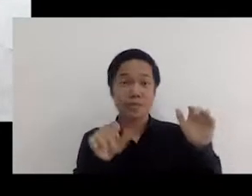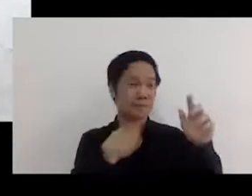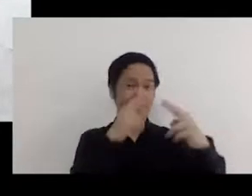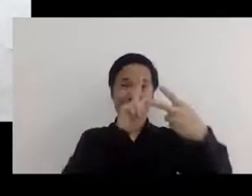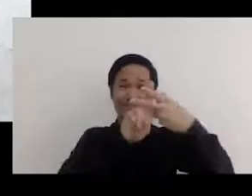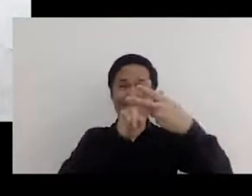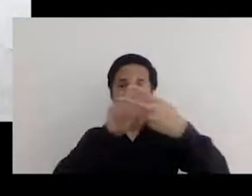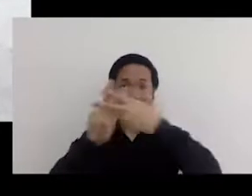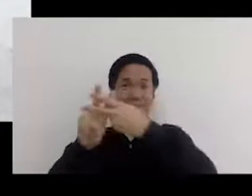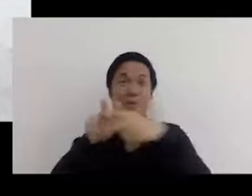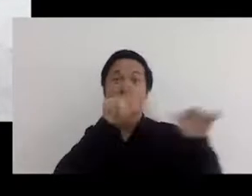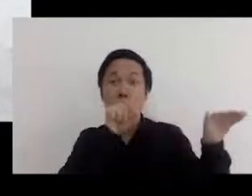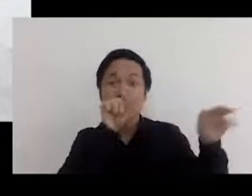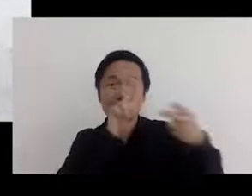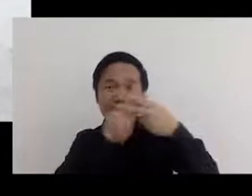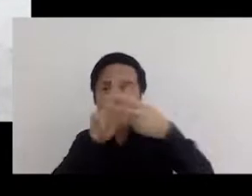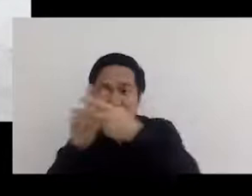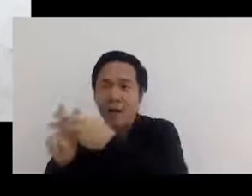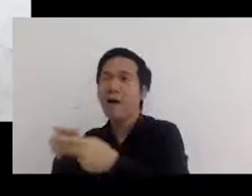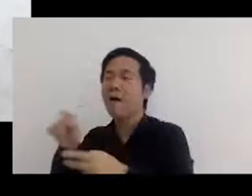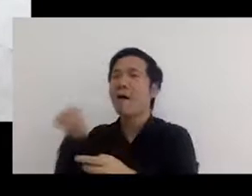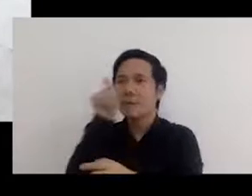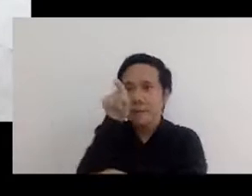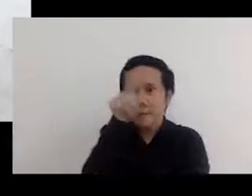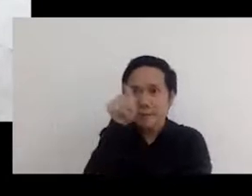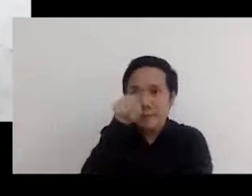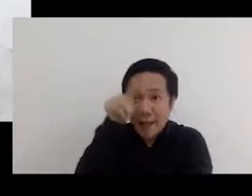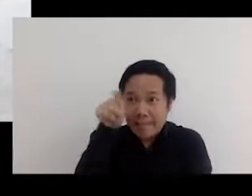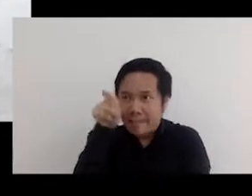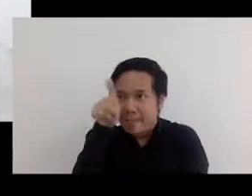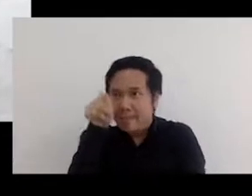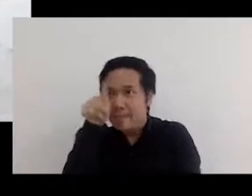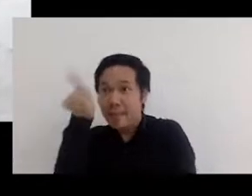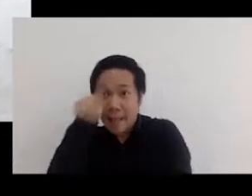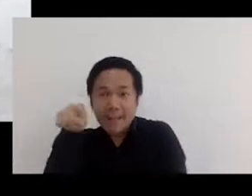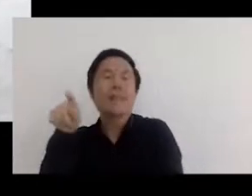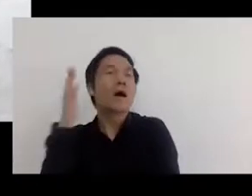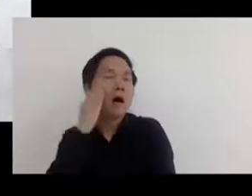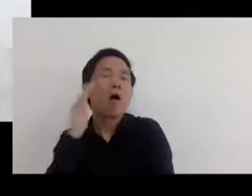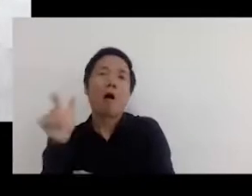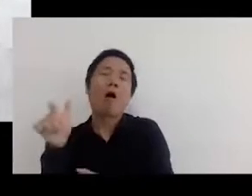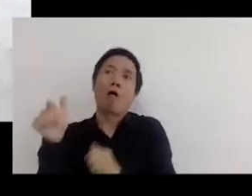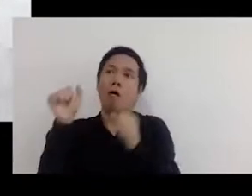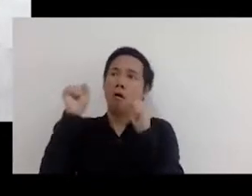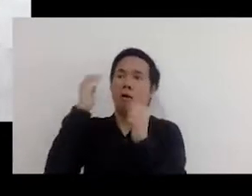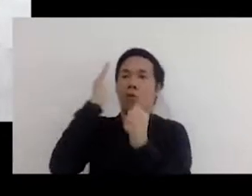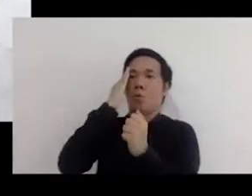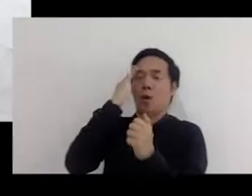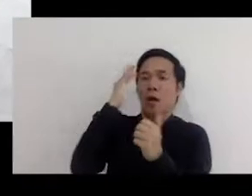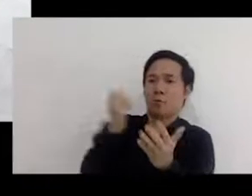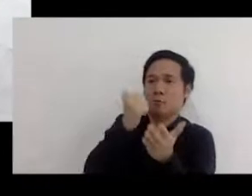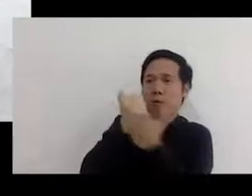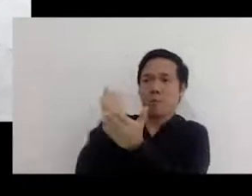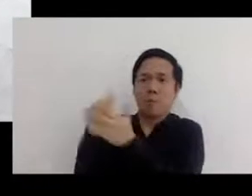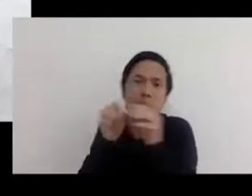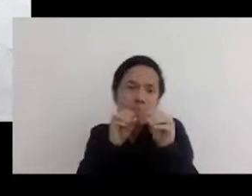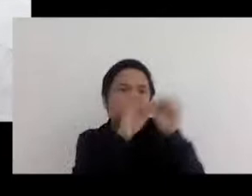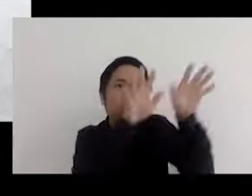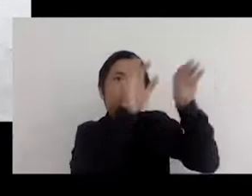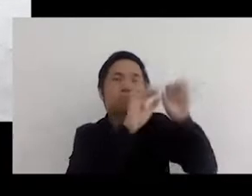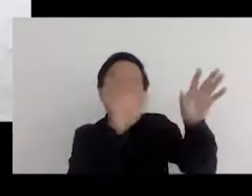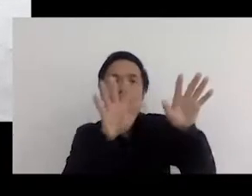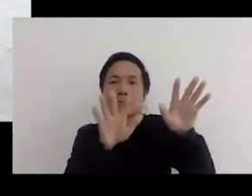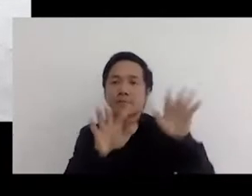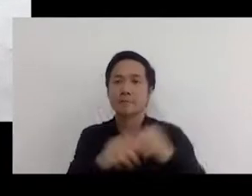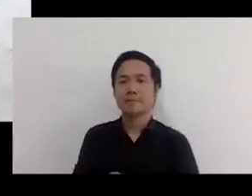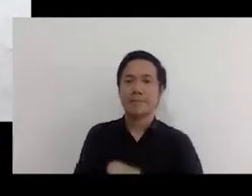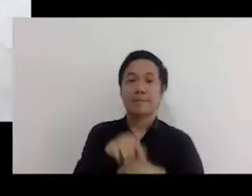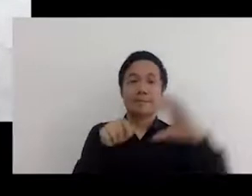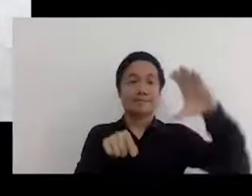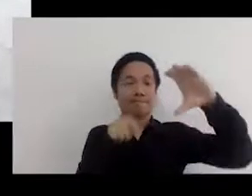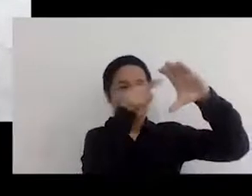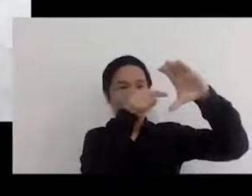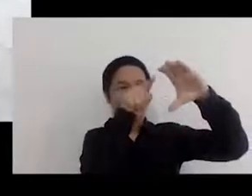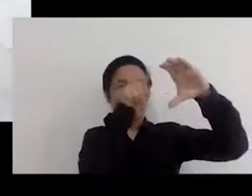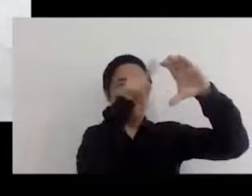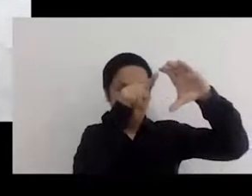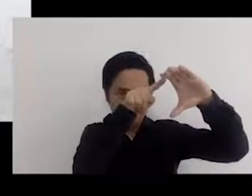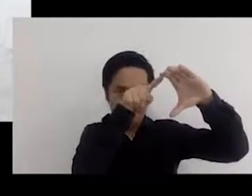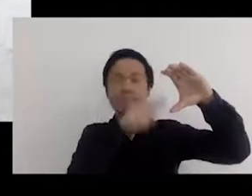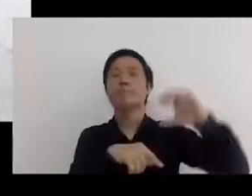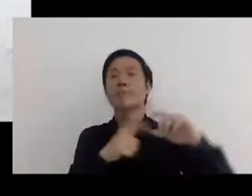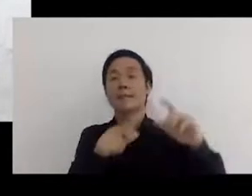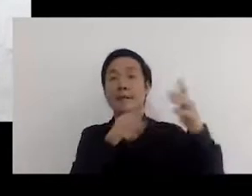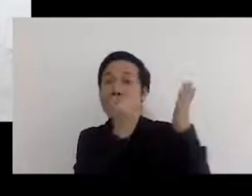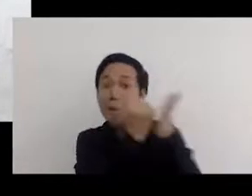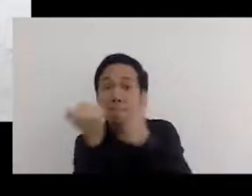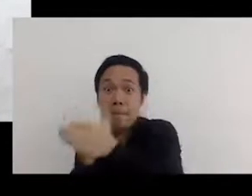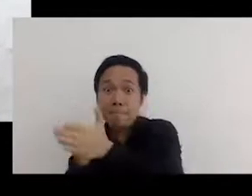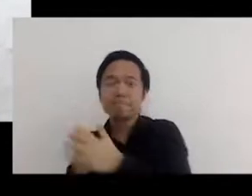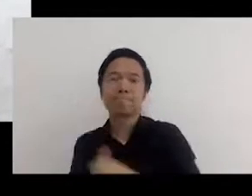State officers have started tackling grassroot issues and networking with organizations of persons with disabilities to ensure "leave no one behind."